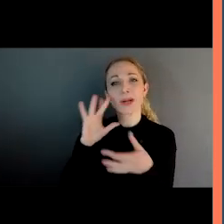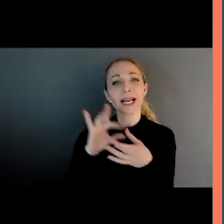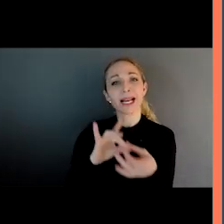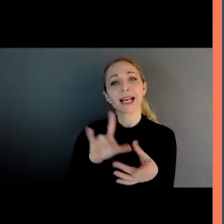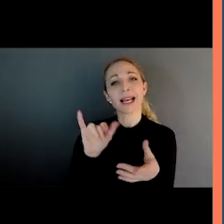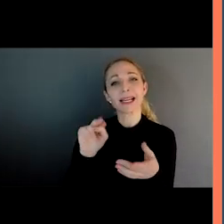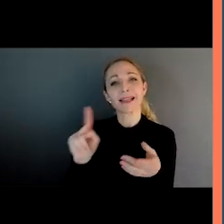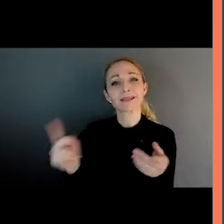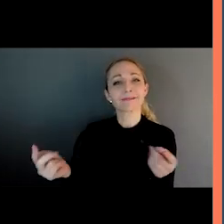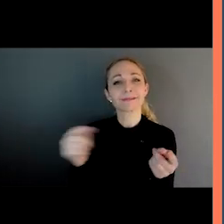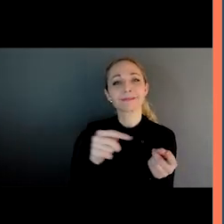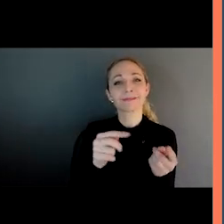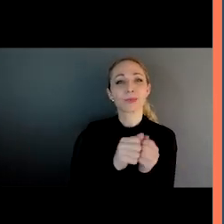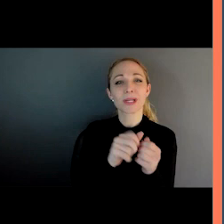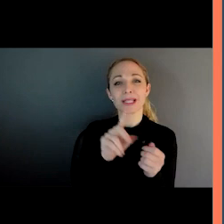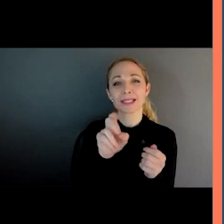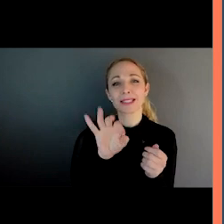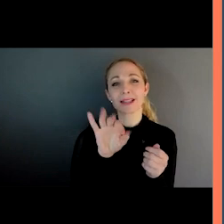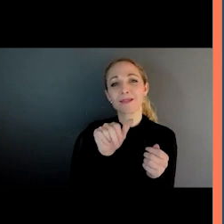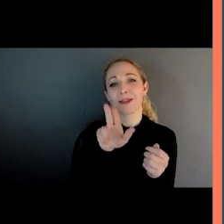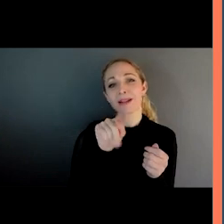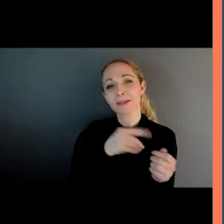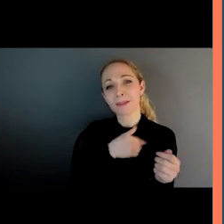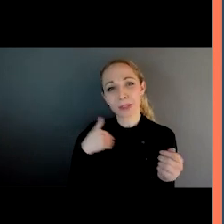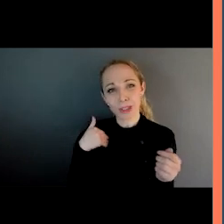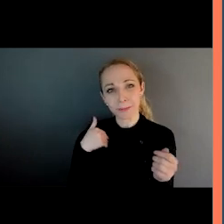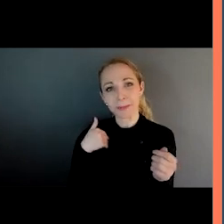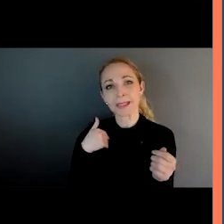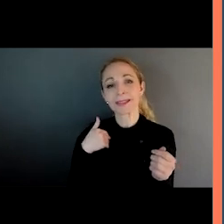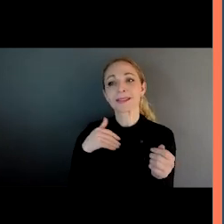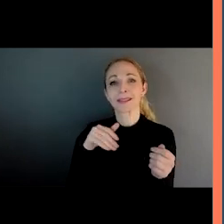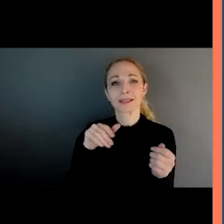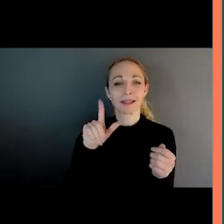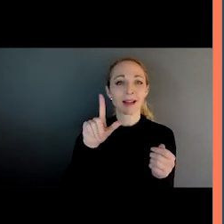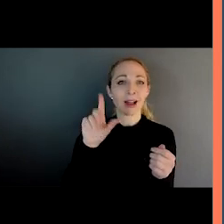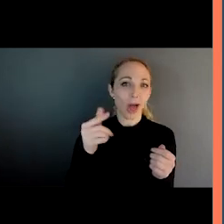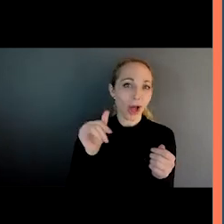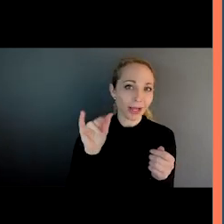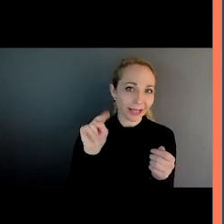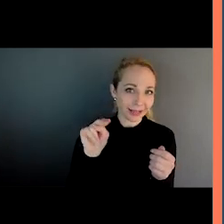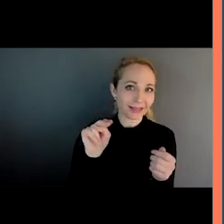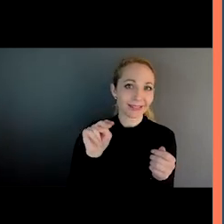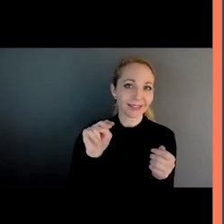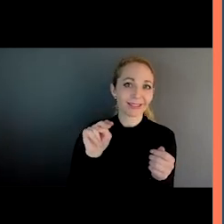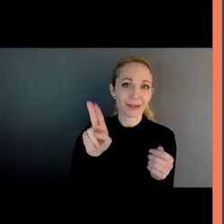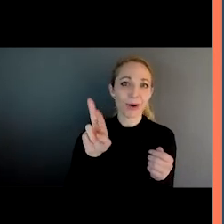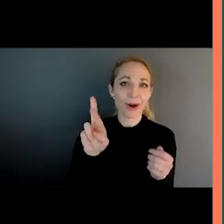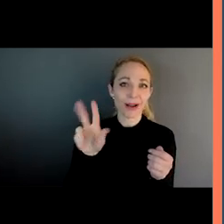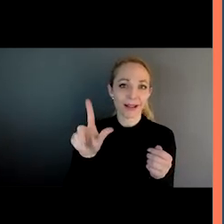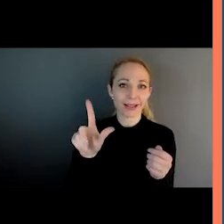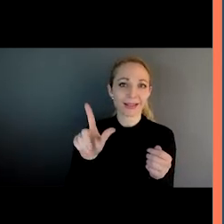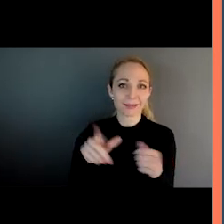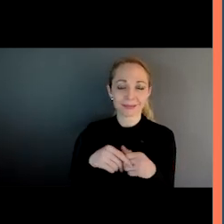THE DEFAULT MEMBERSHIP'S LOG-IN URL.